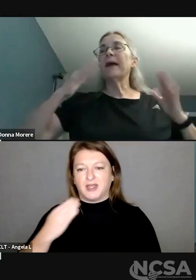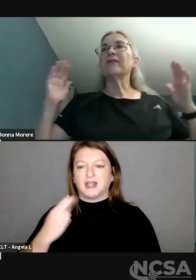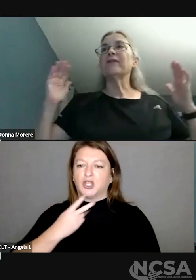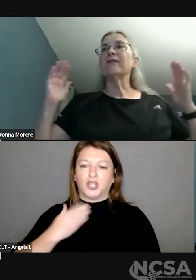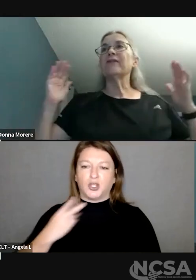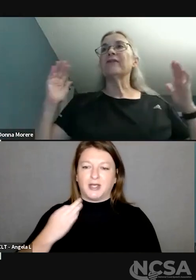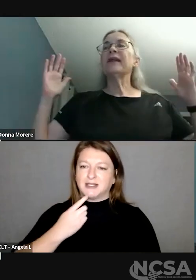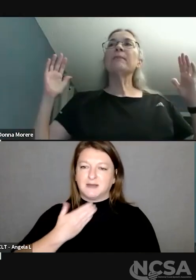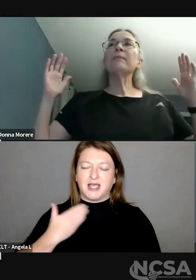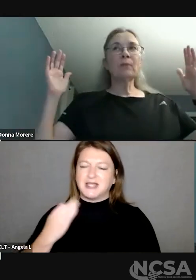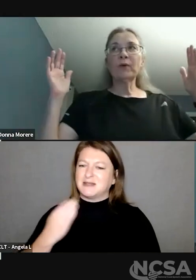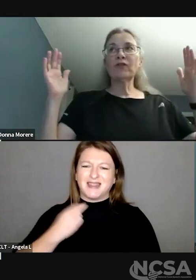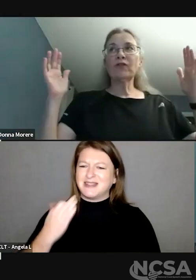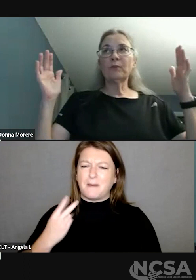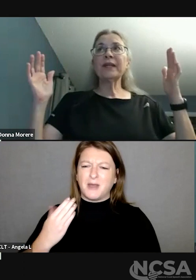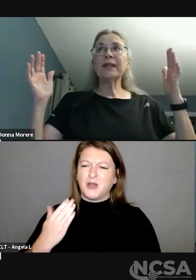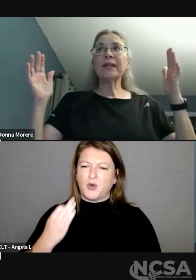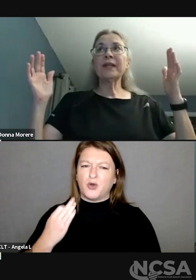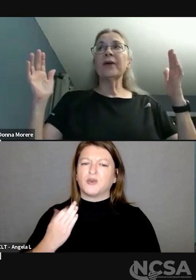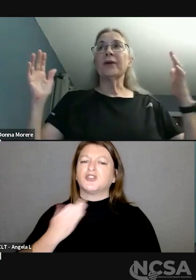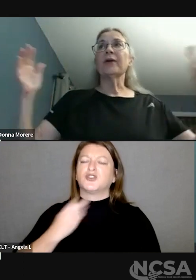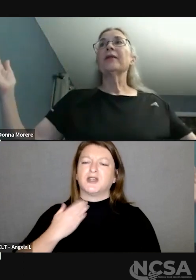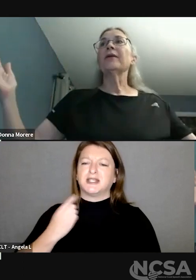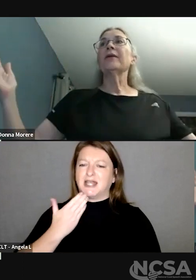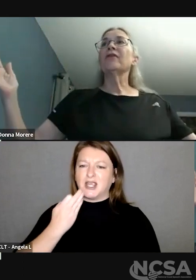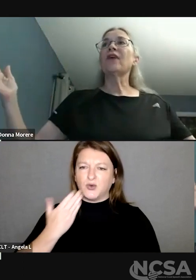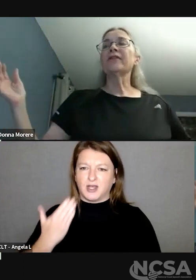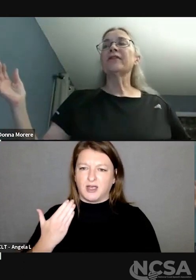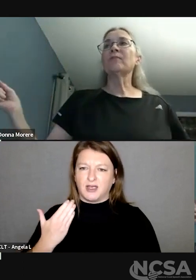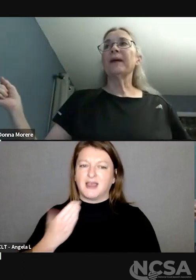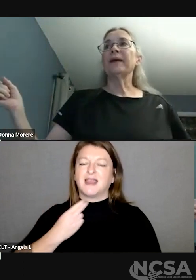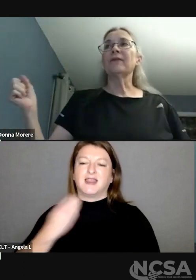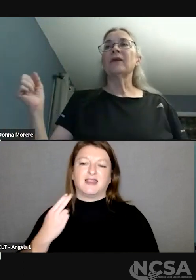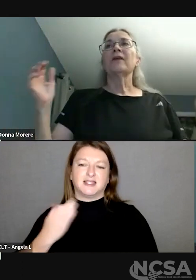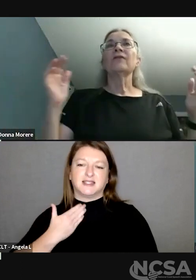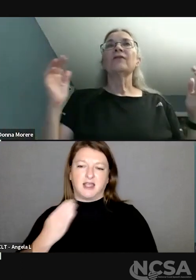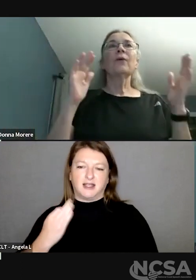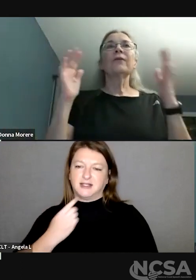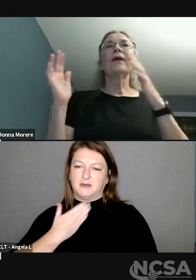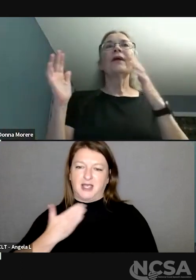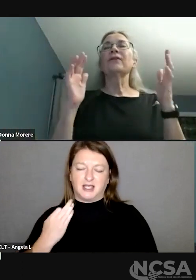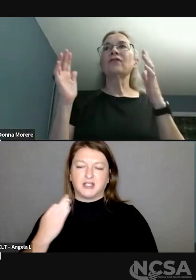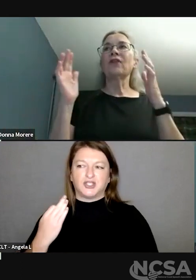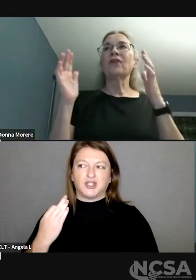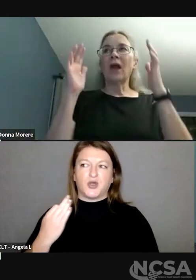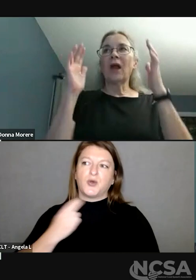But that's a much more restricted area than the sign space, so that there's a lot